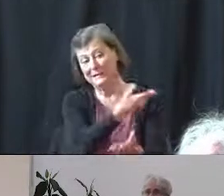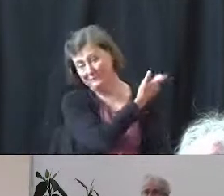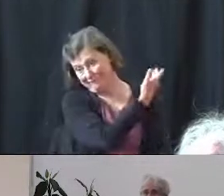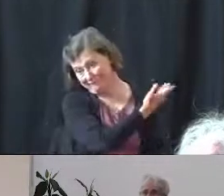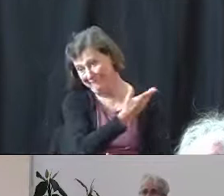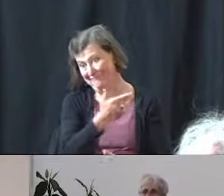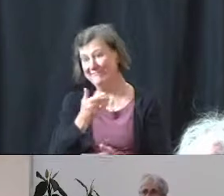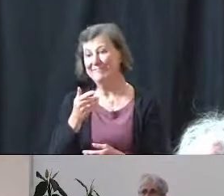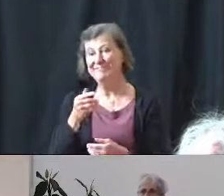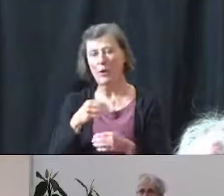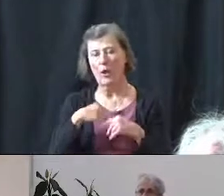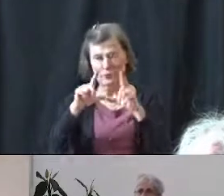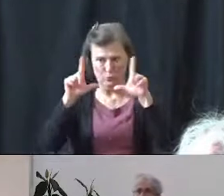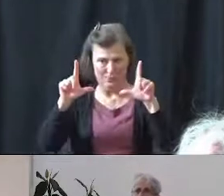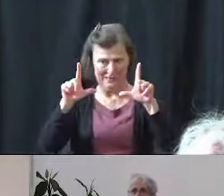you can read those on your own.